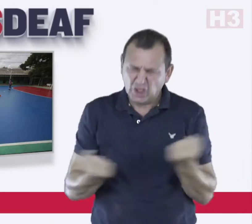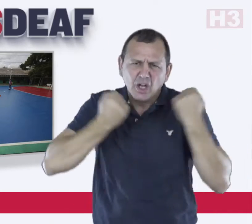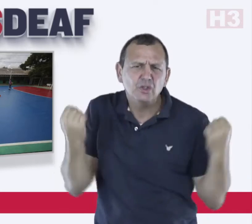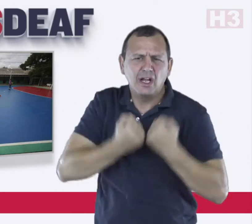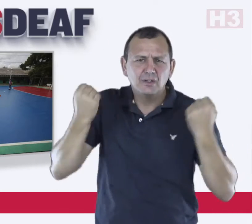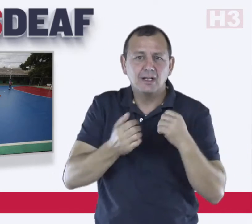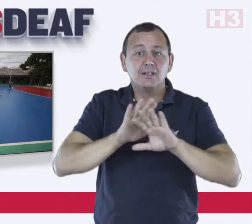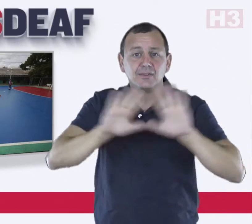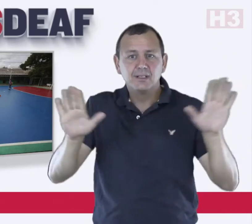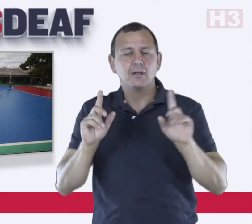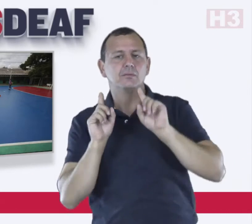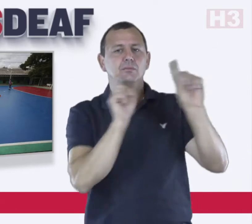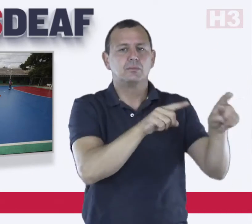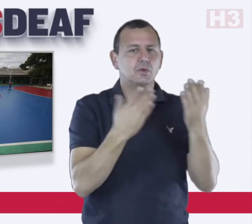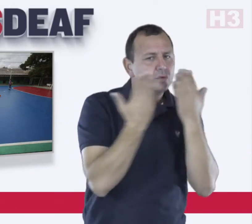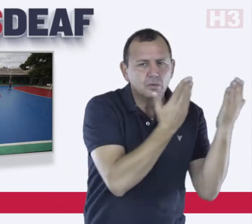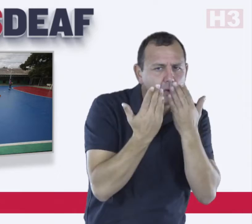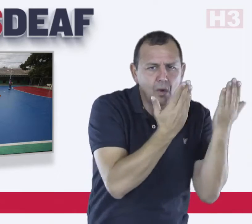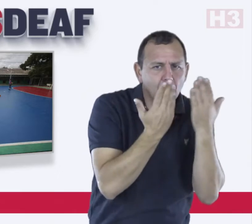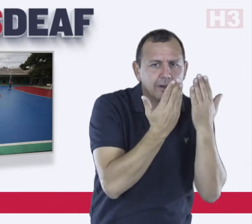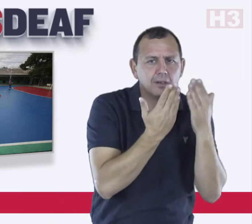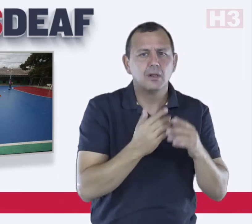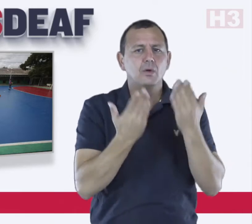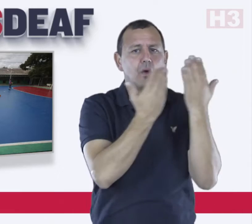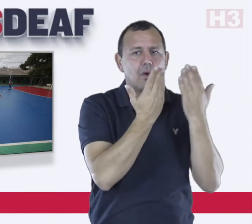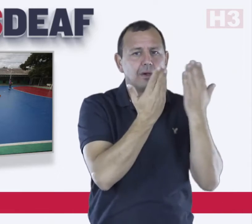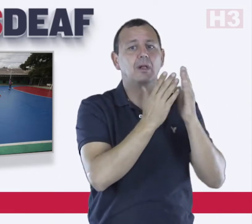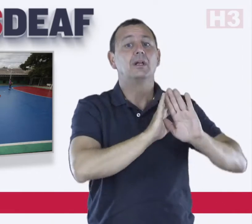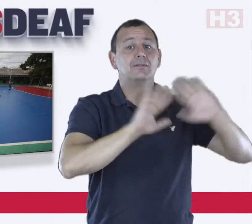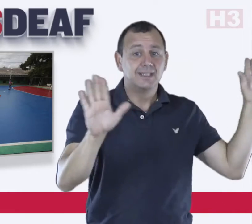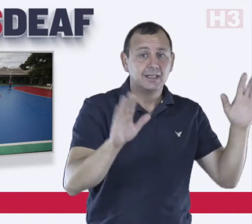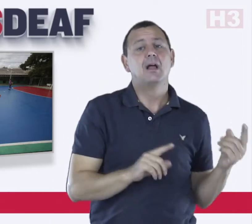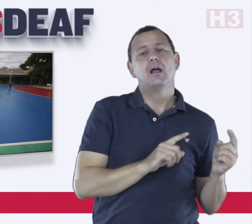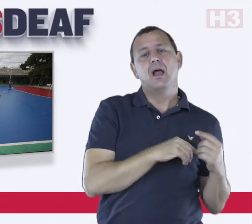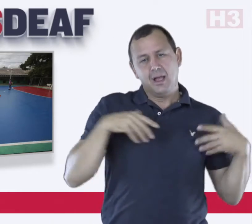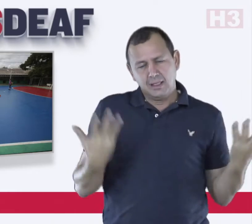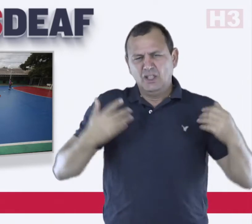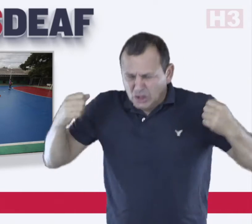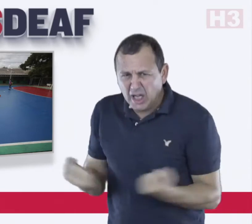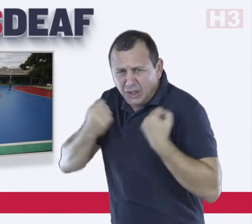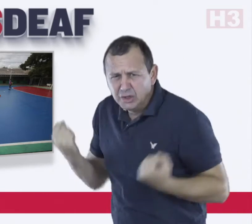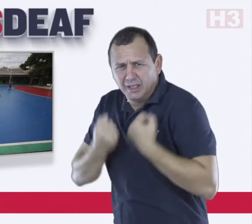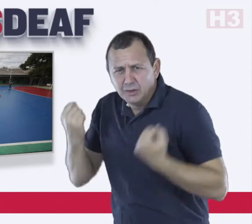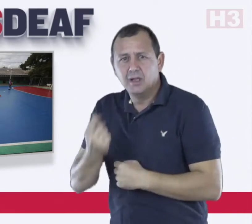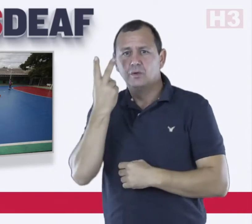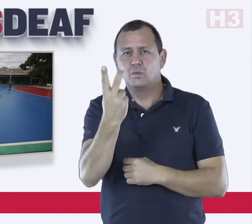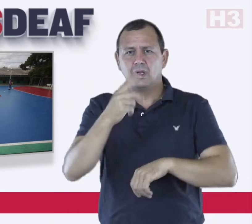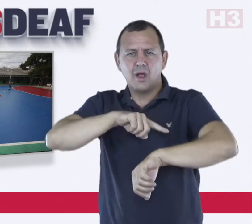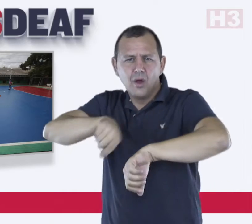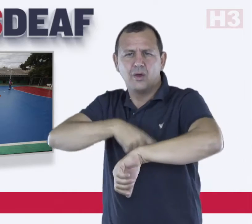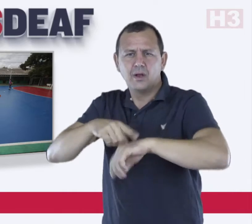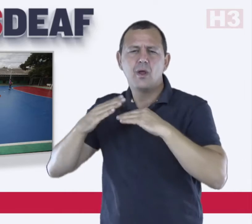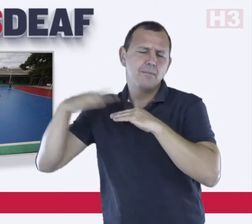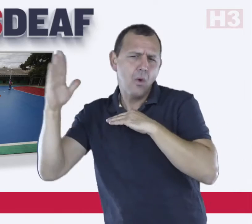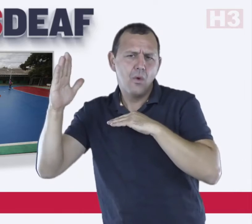before class, and after the last class, they train for two hours more.